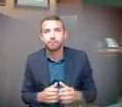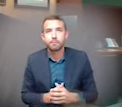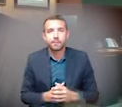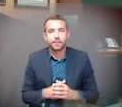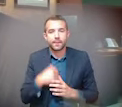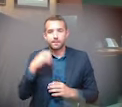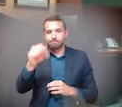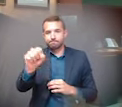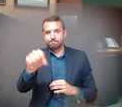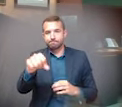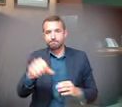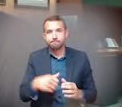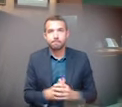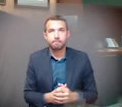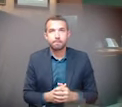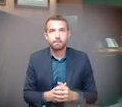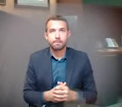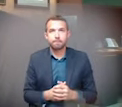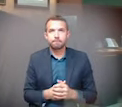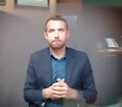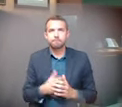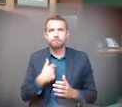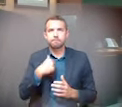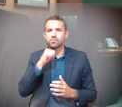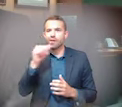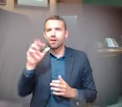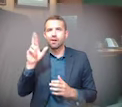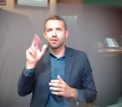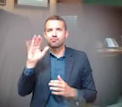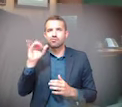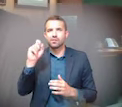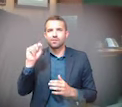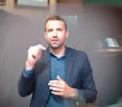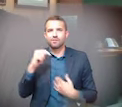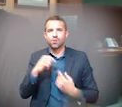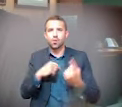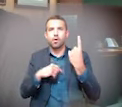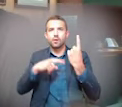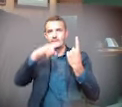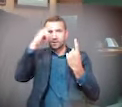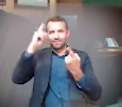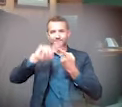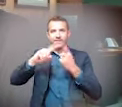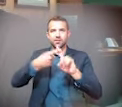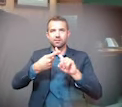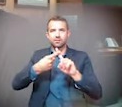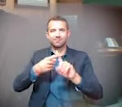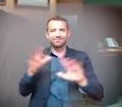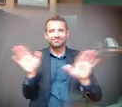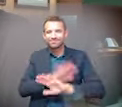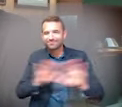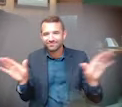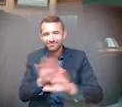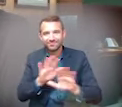Anil: You know that old thing about, "I'm not racist because I have a black friend"? It's not about knowing a black person.